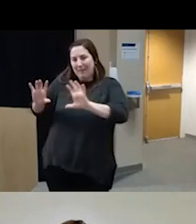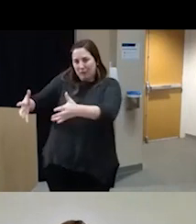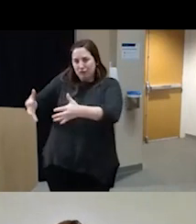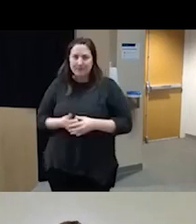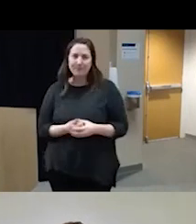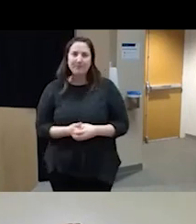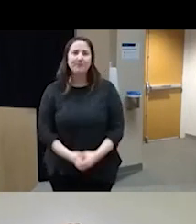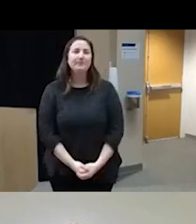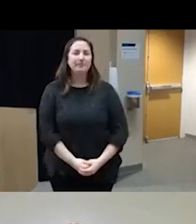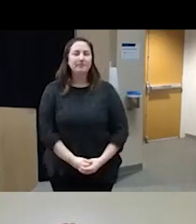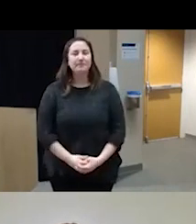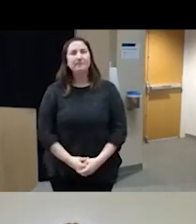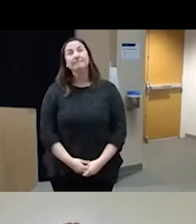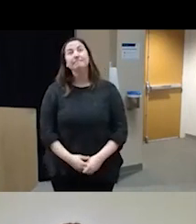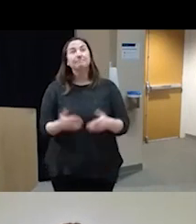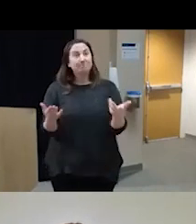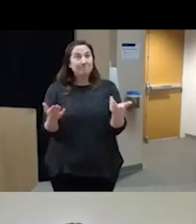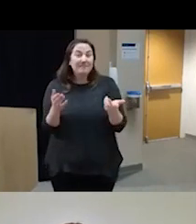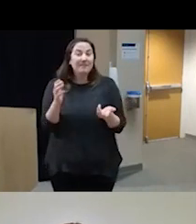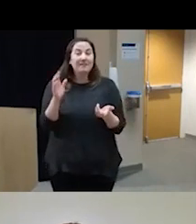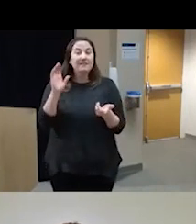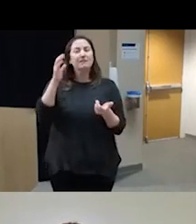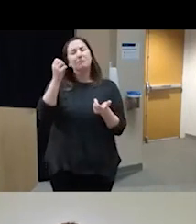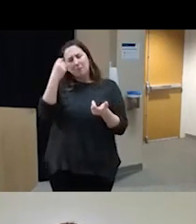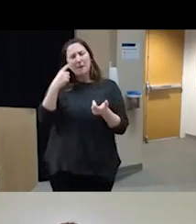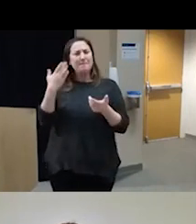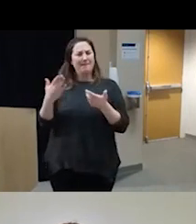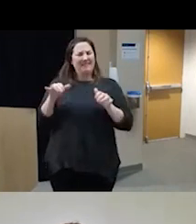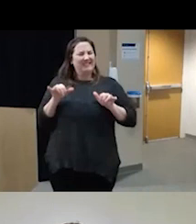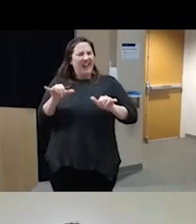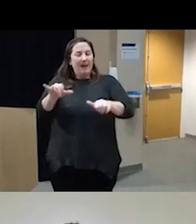So that seemed to be despite similar obesity frequency than in the general population.